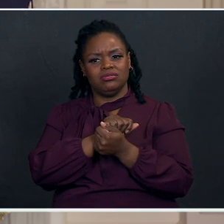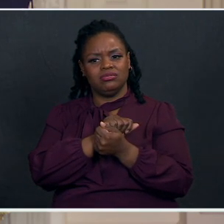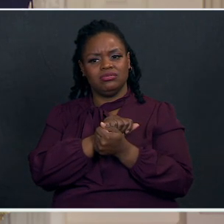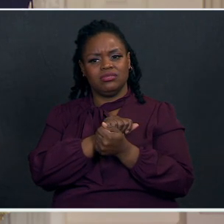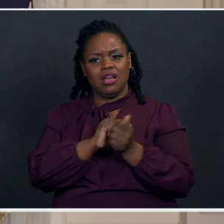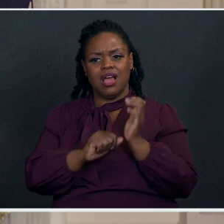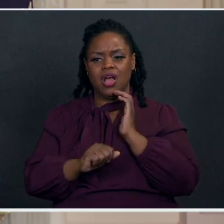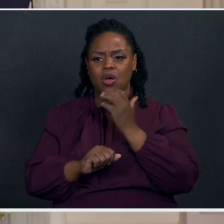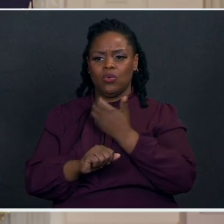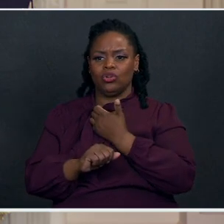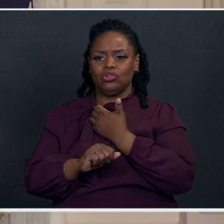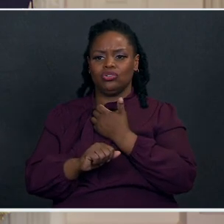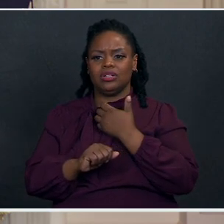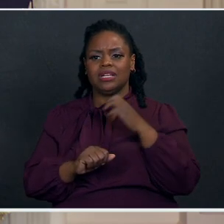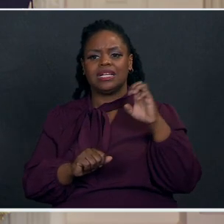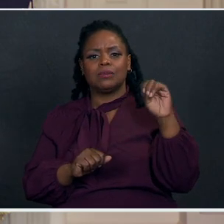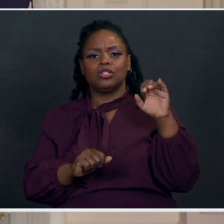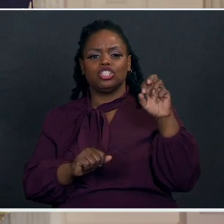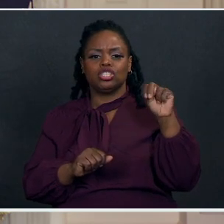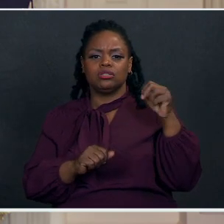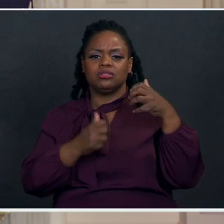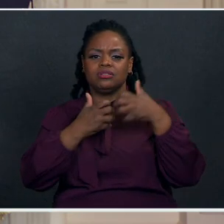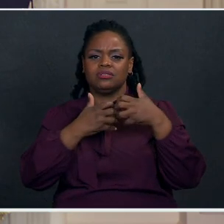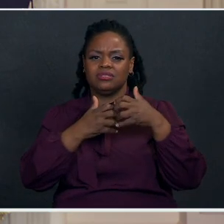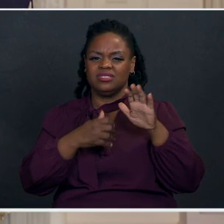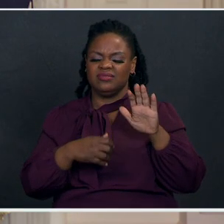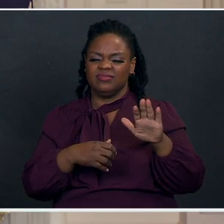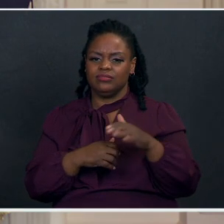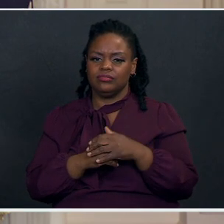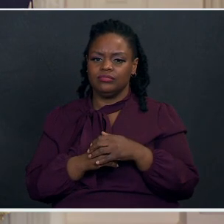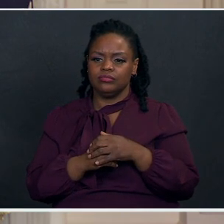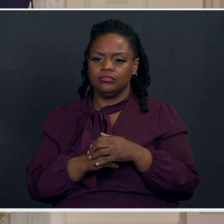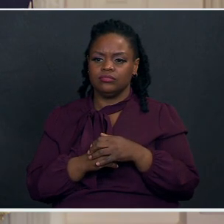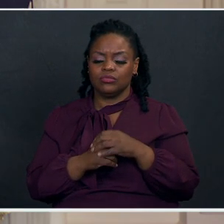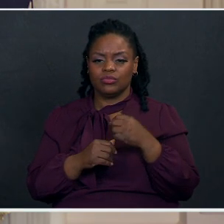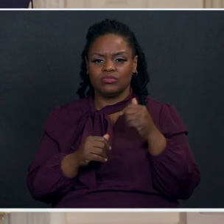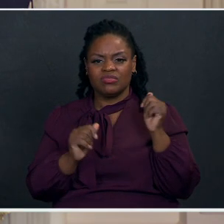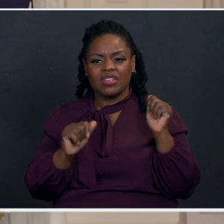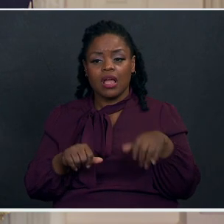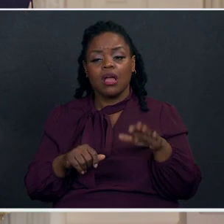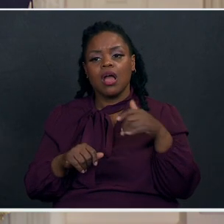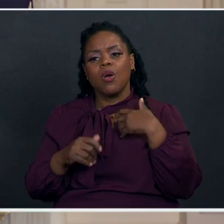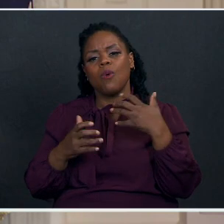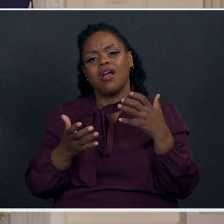and gaining new sources of income in the process. And I want to parenthetically thank the Secretary of Agriculture